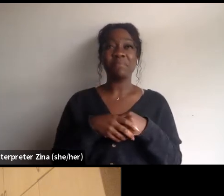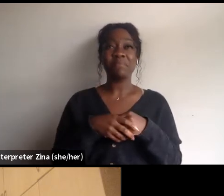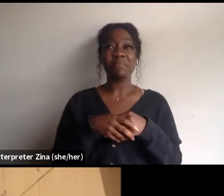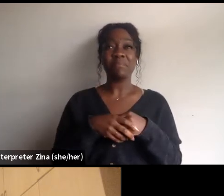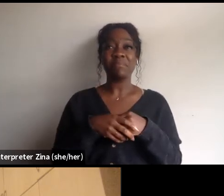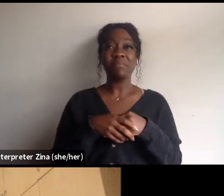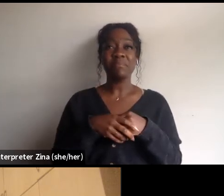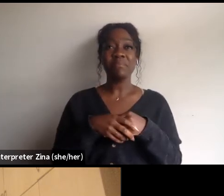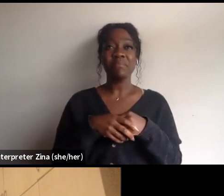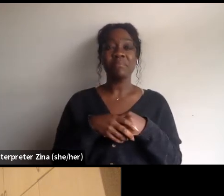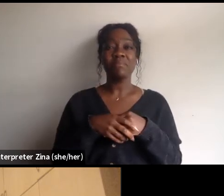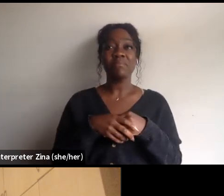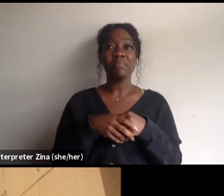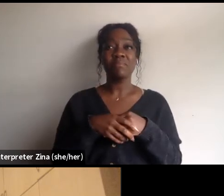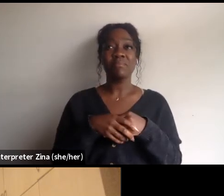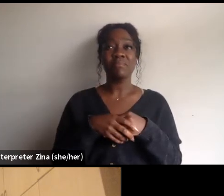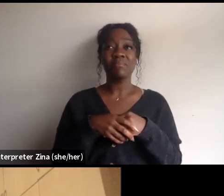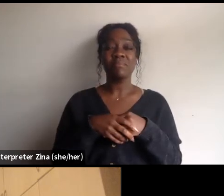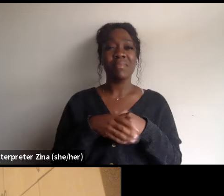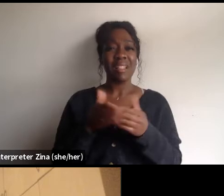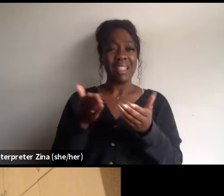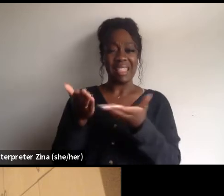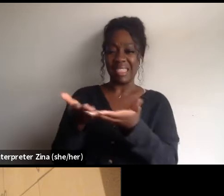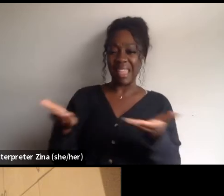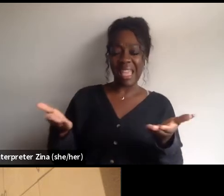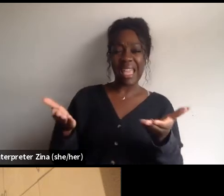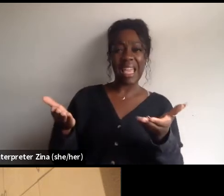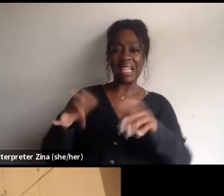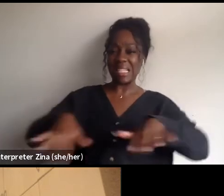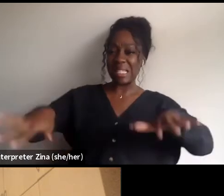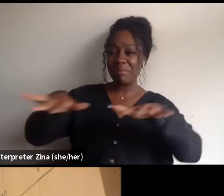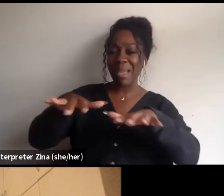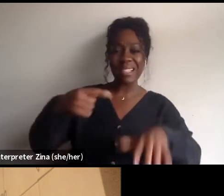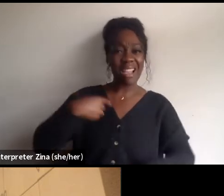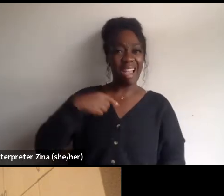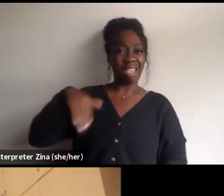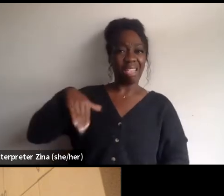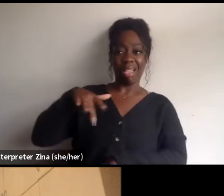that we haven't got a lot of contact with. So, I'm quite interested in Francophone Africa.